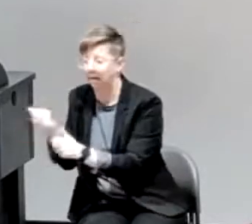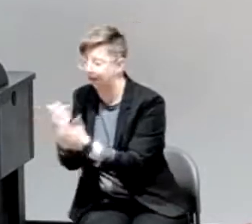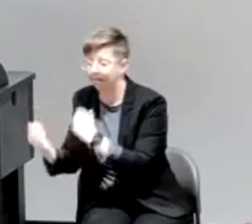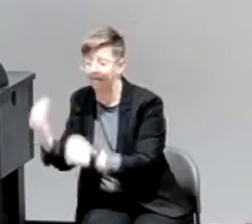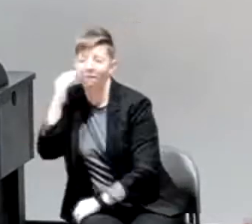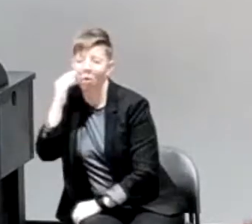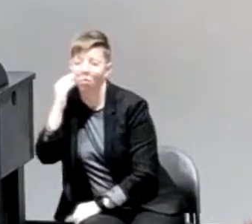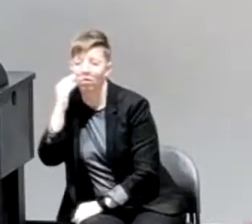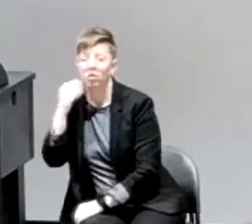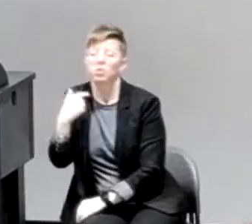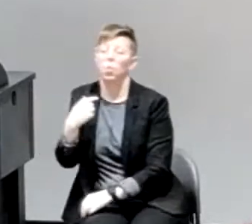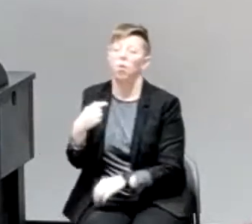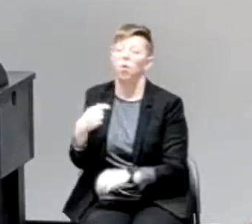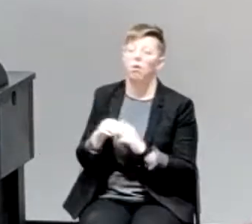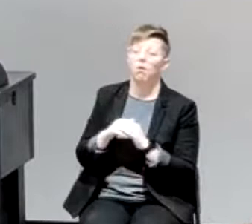there's promotion